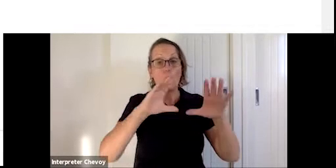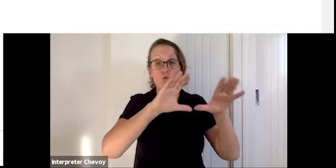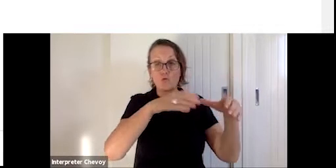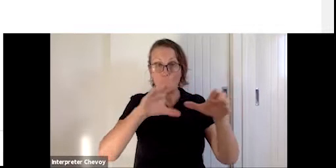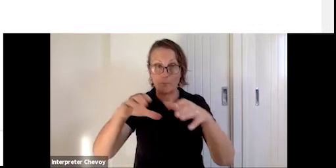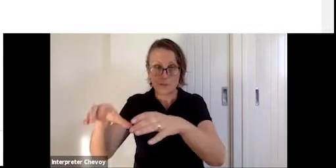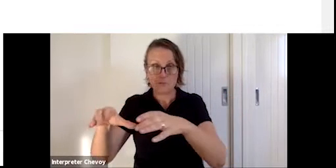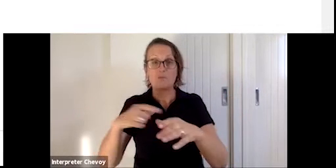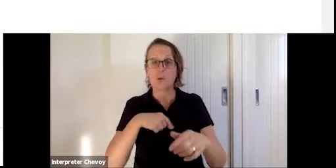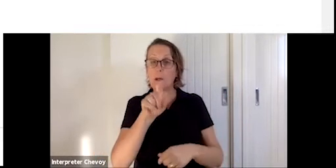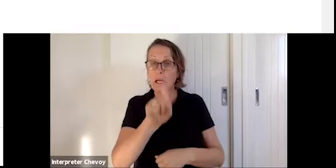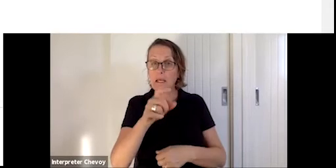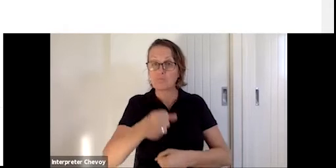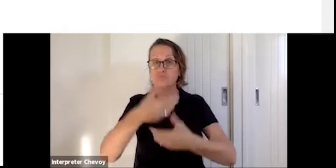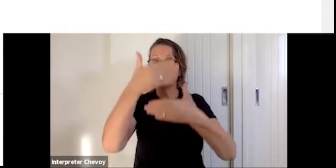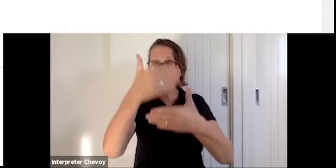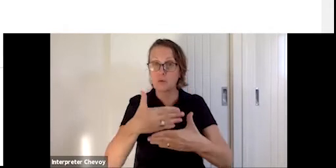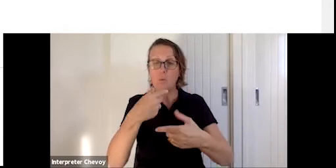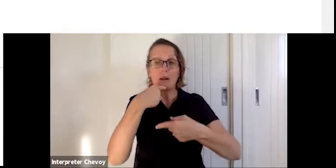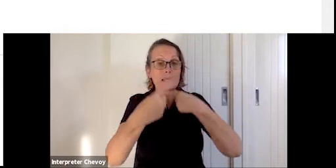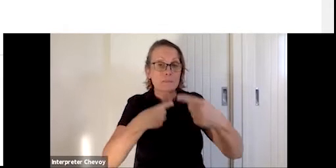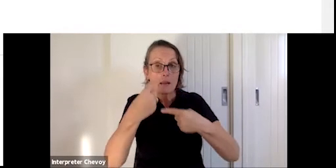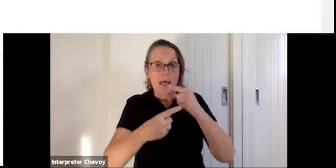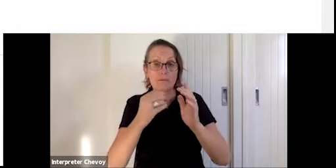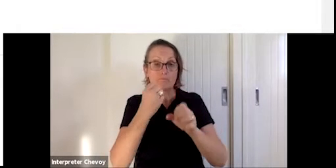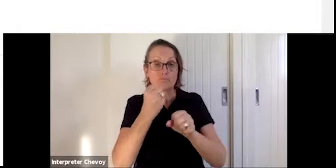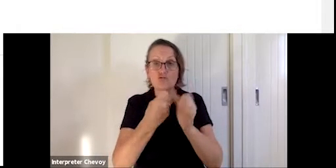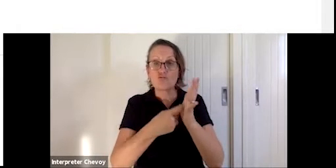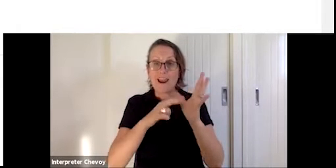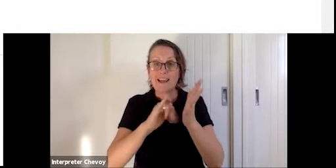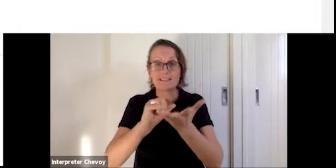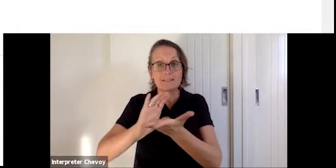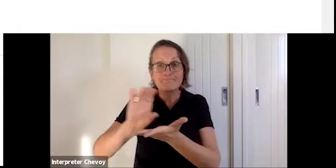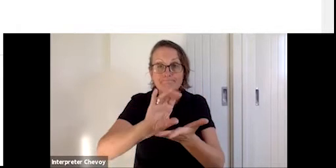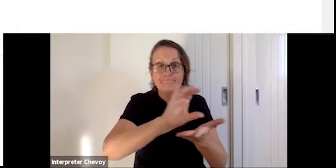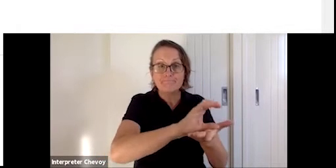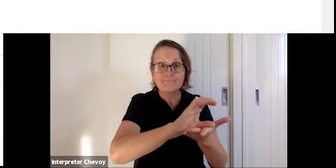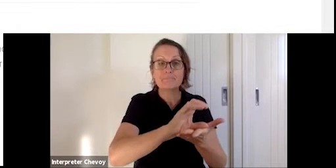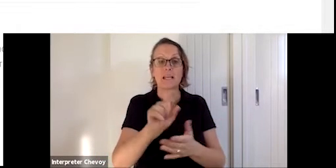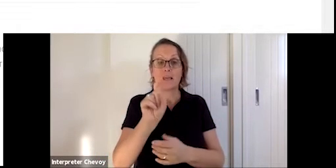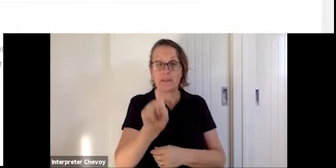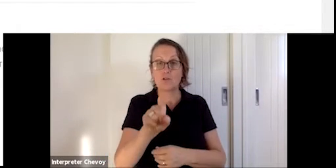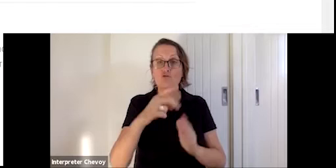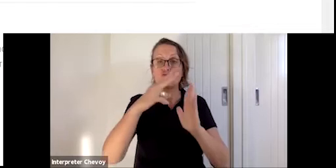of information about the grant or the project. Read more gives you more in depth information.